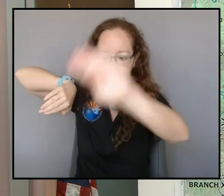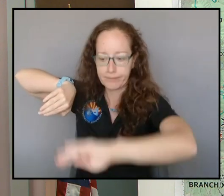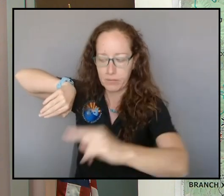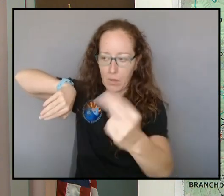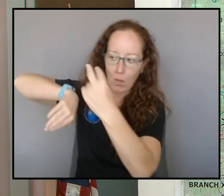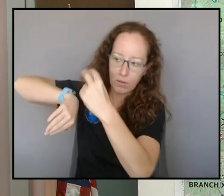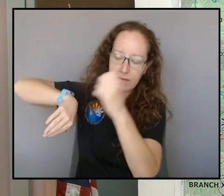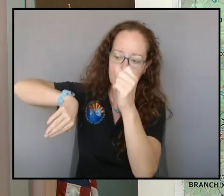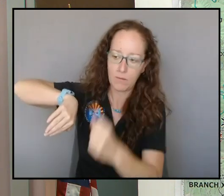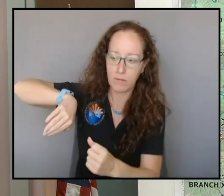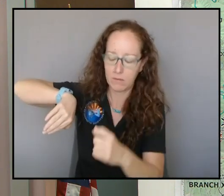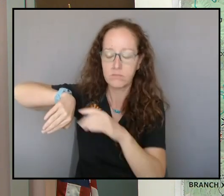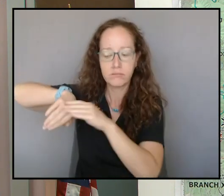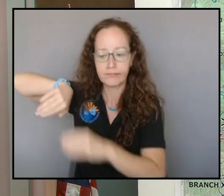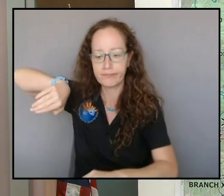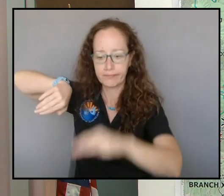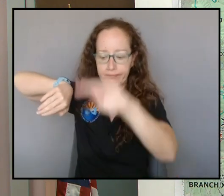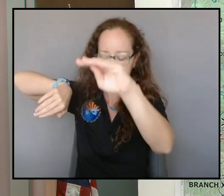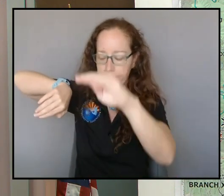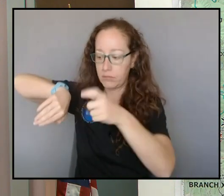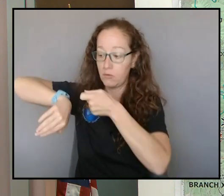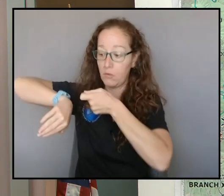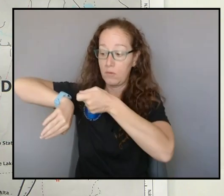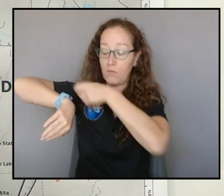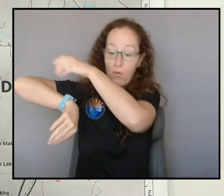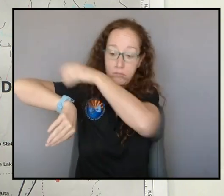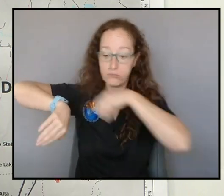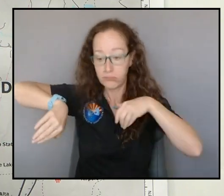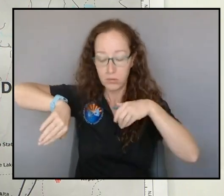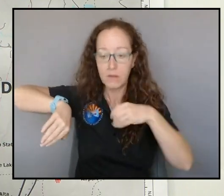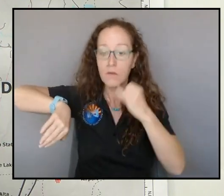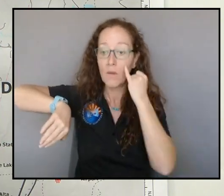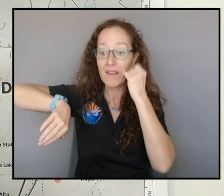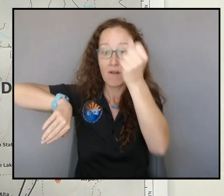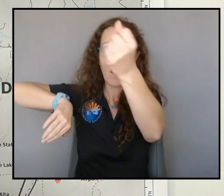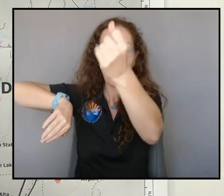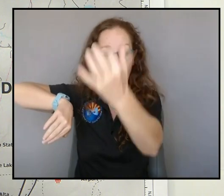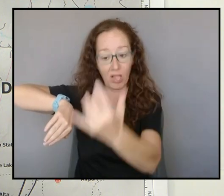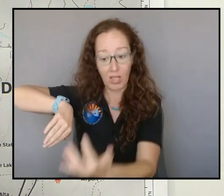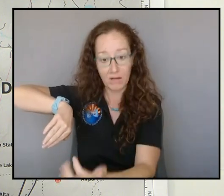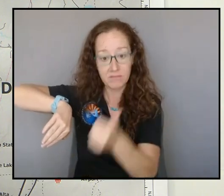or Bear Canyon and Bear Creek and the South Fork there, and it gets that slope reversal where it's come from the south side,